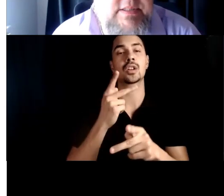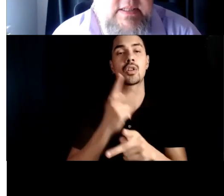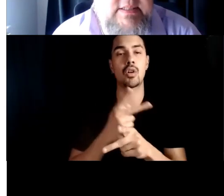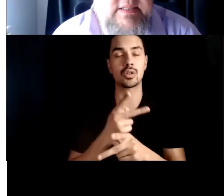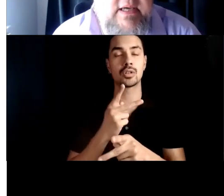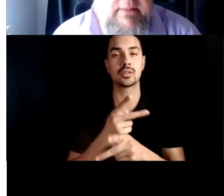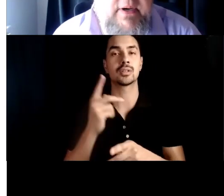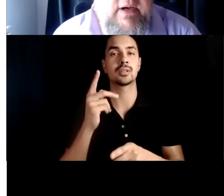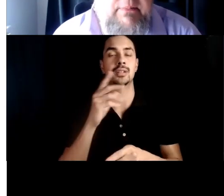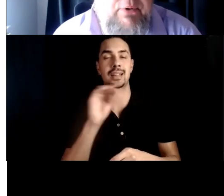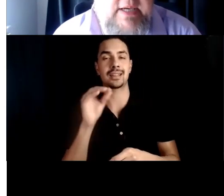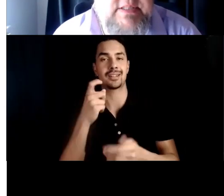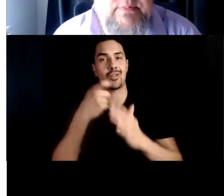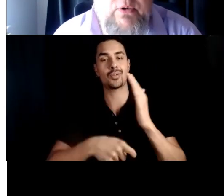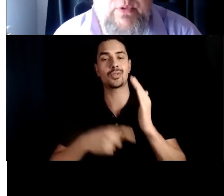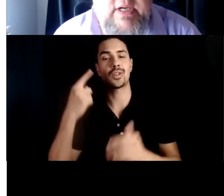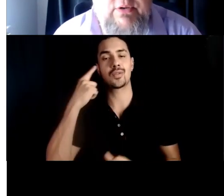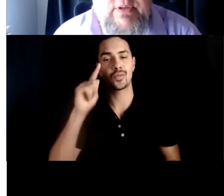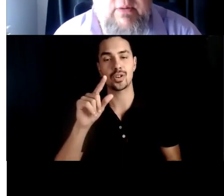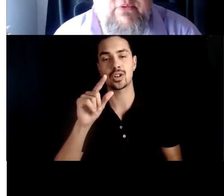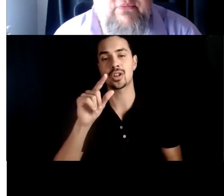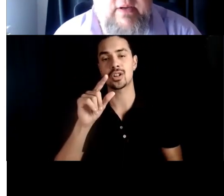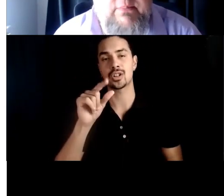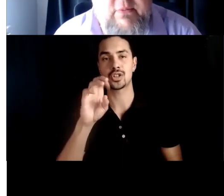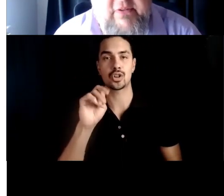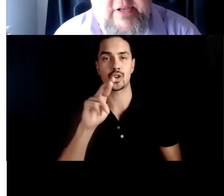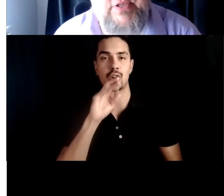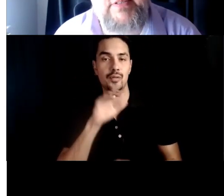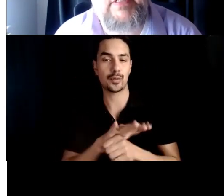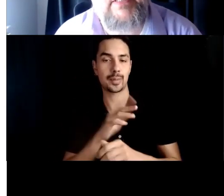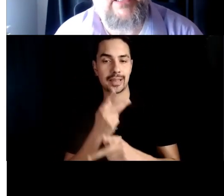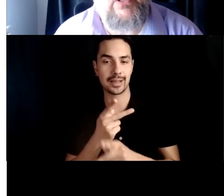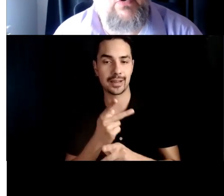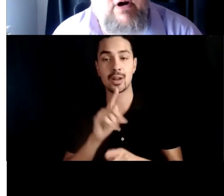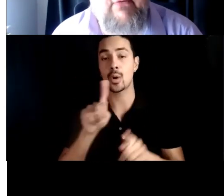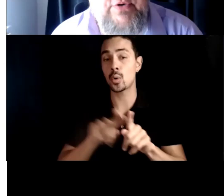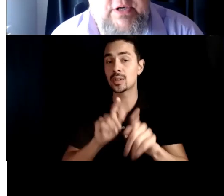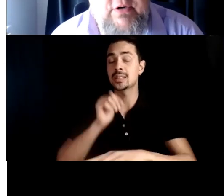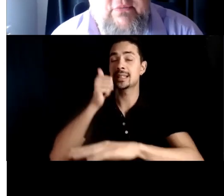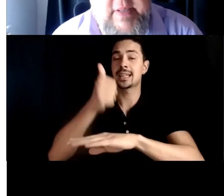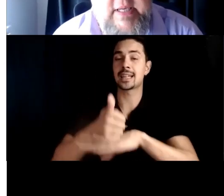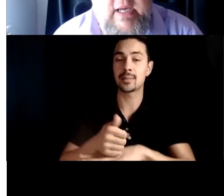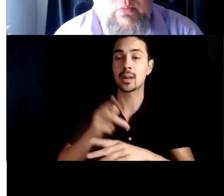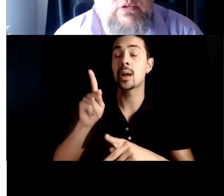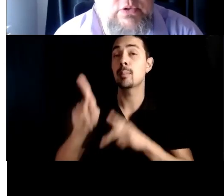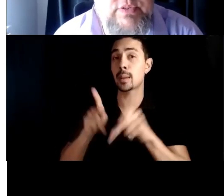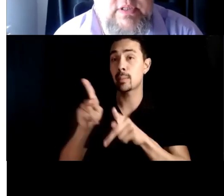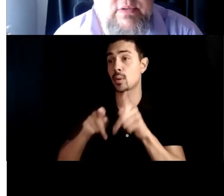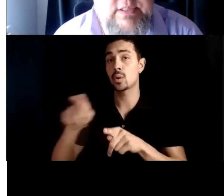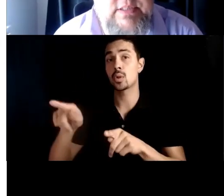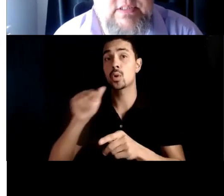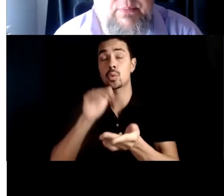Next, it sets up a process by which healthcare professionals who offer gender-affirming care will lose their license